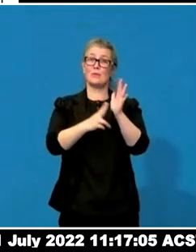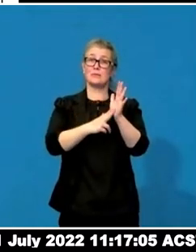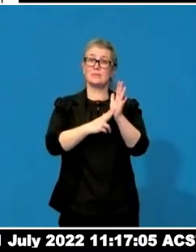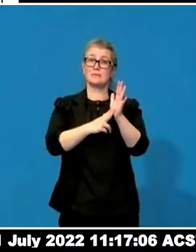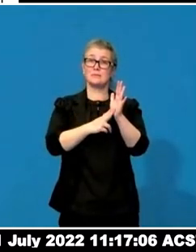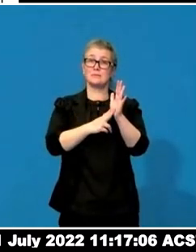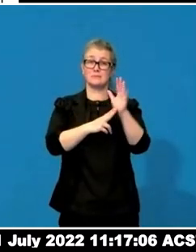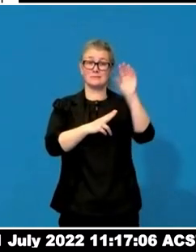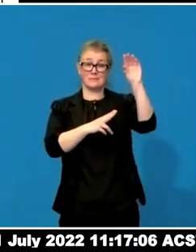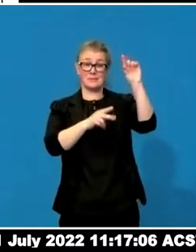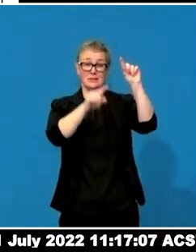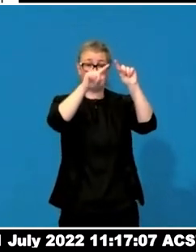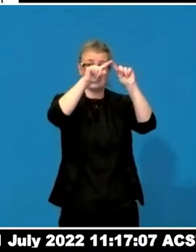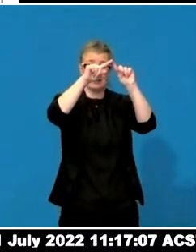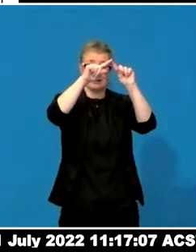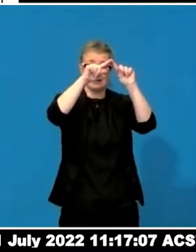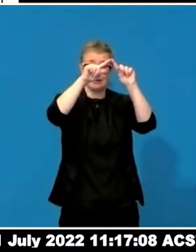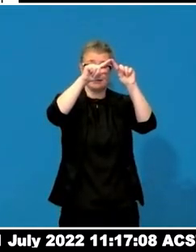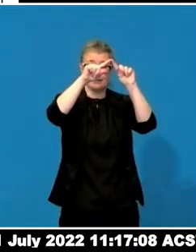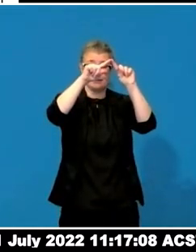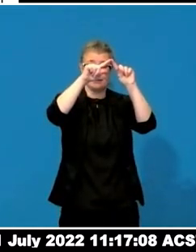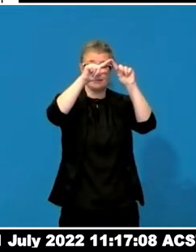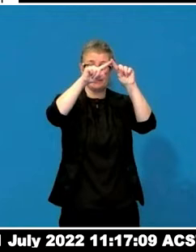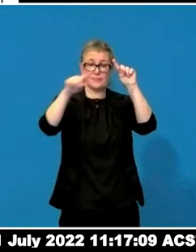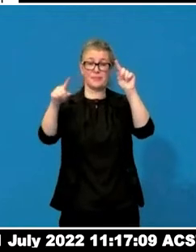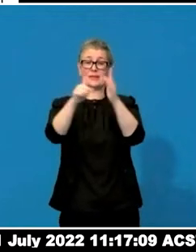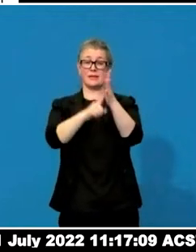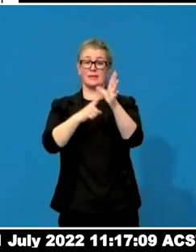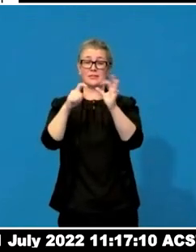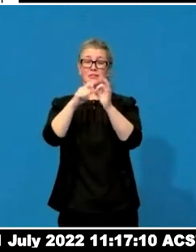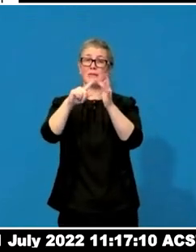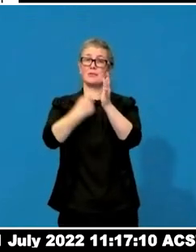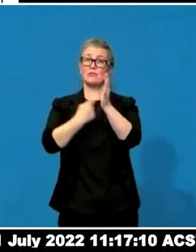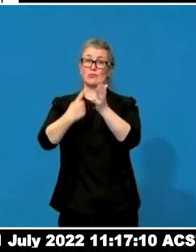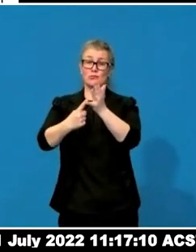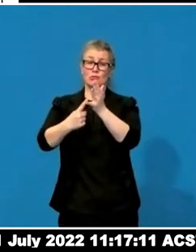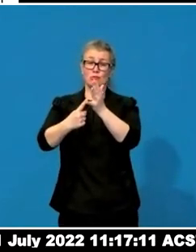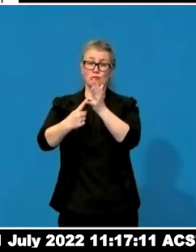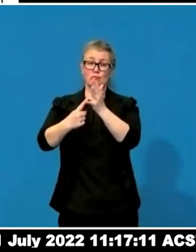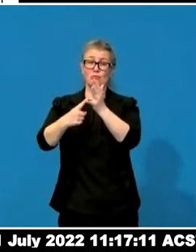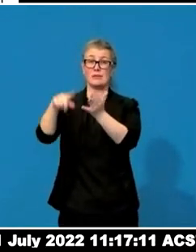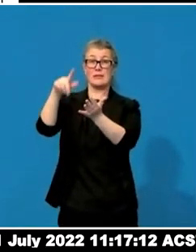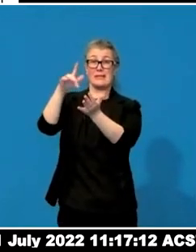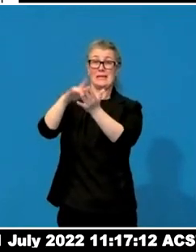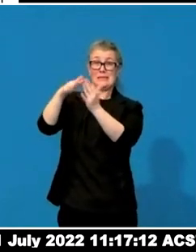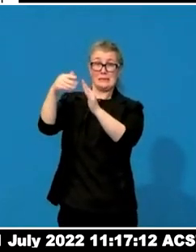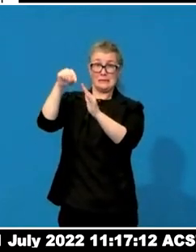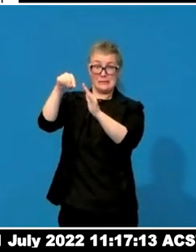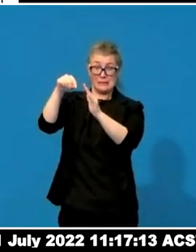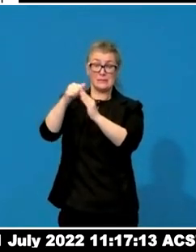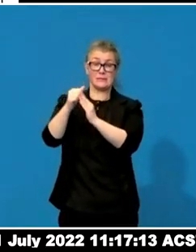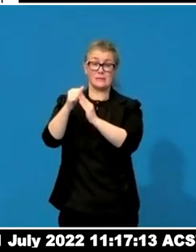then move towards the east to Jabiru, the mining centre, and then furthermore remote is